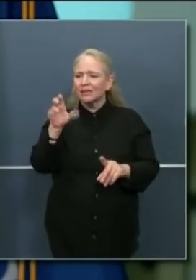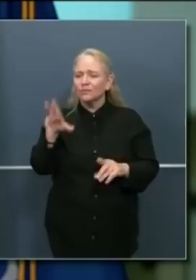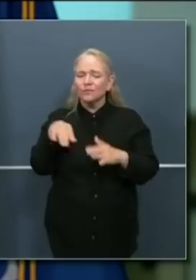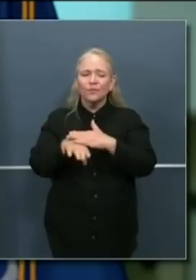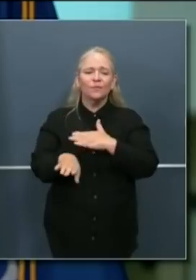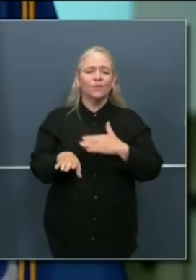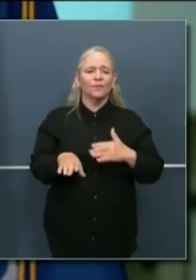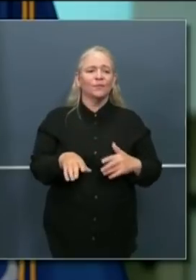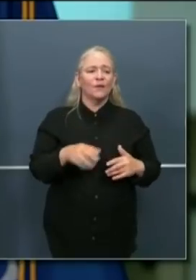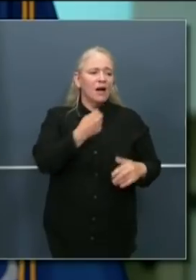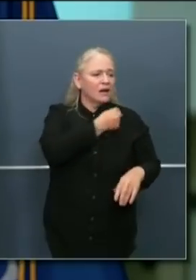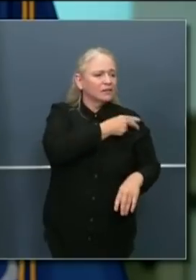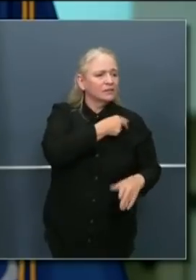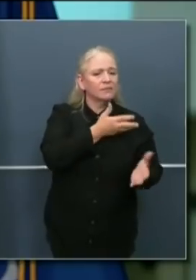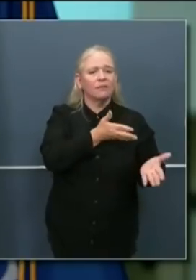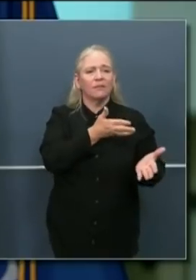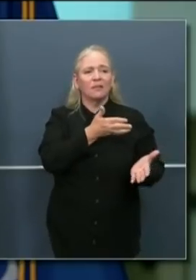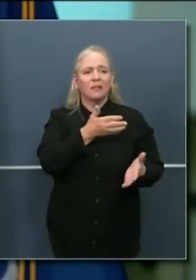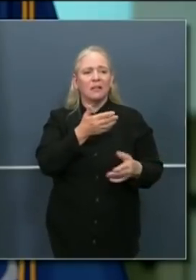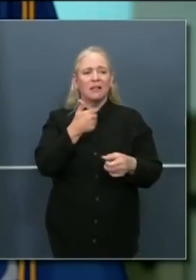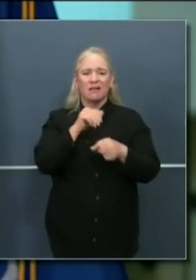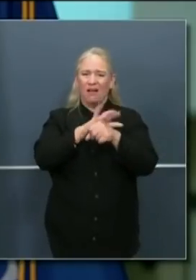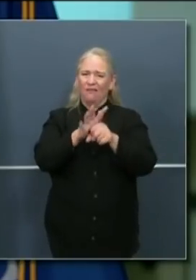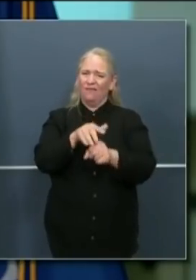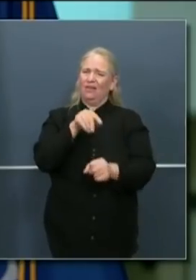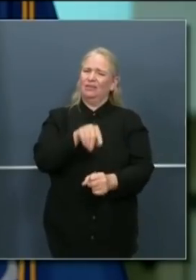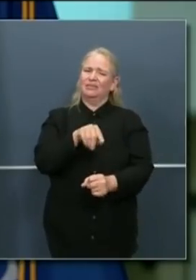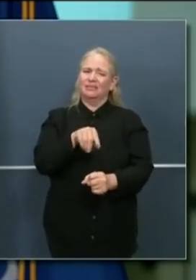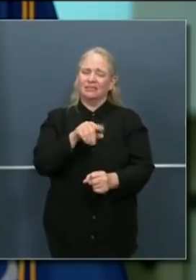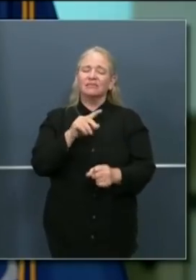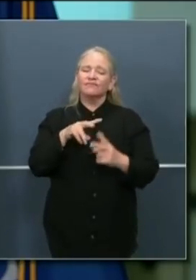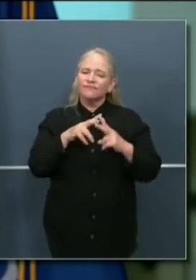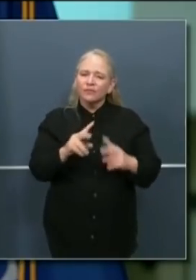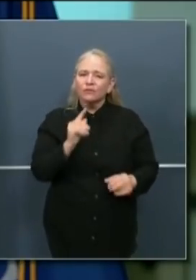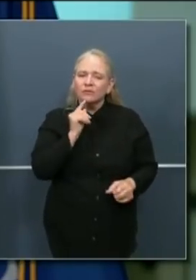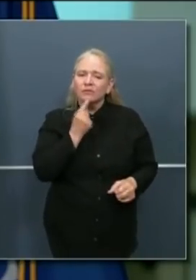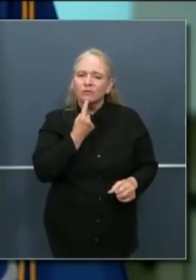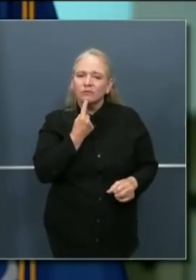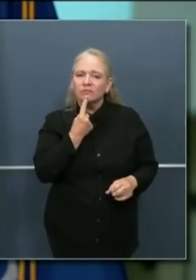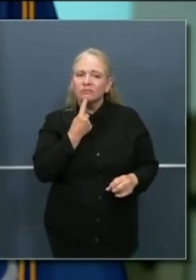THEIR LIVES. THEY SIMPLY CAN AND IT'S REFLECTED IN THE ICU DATA,